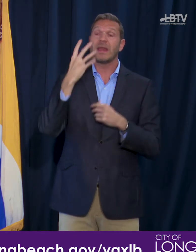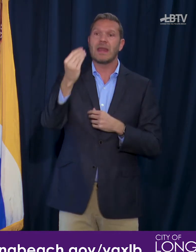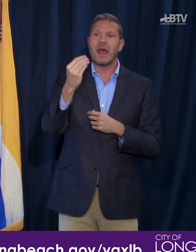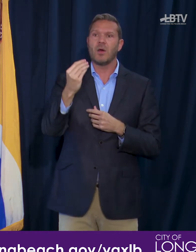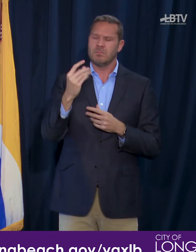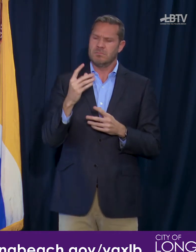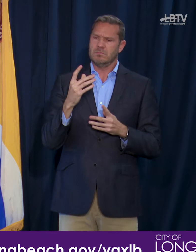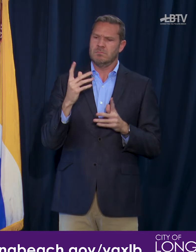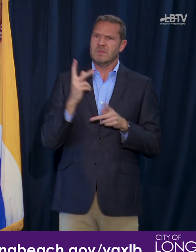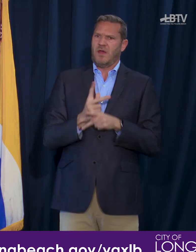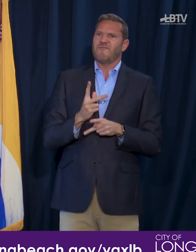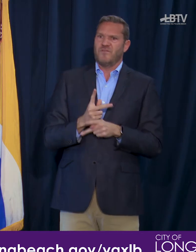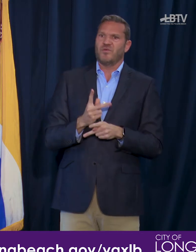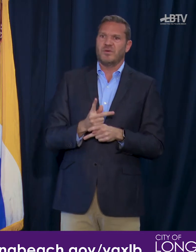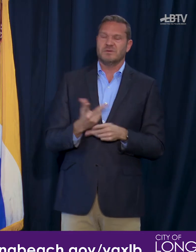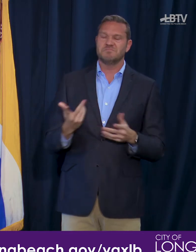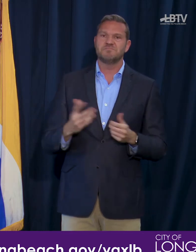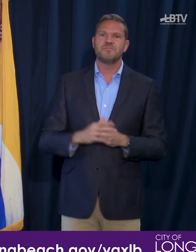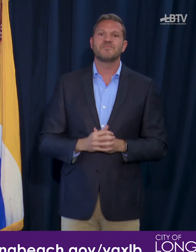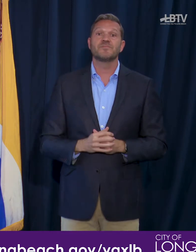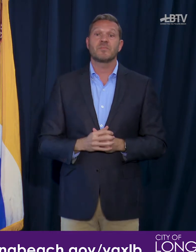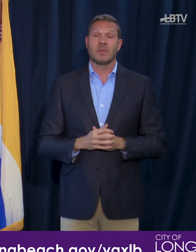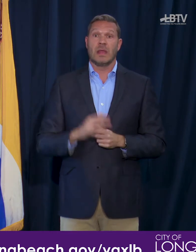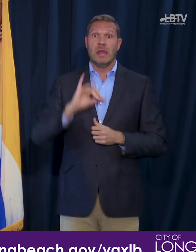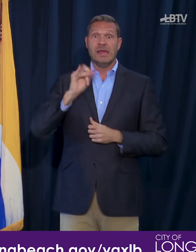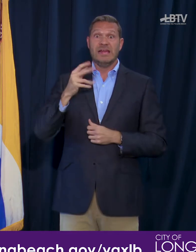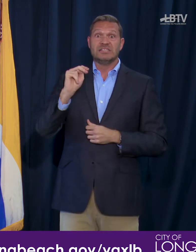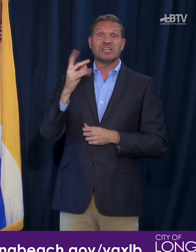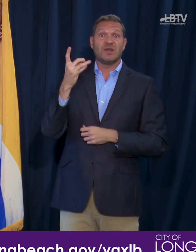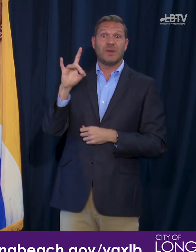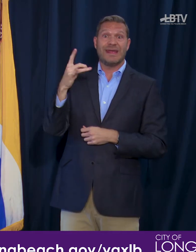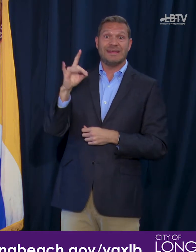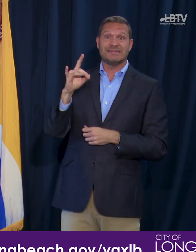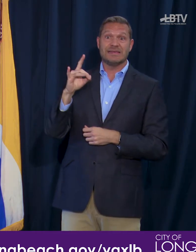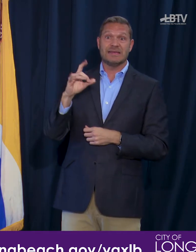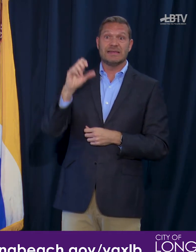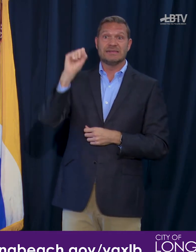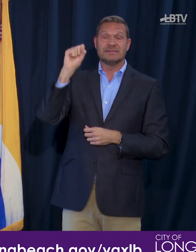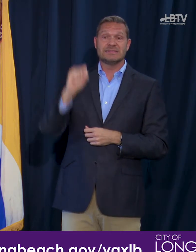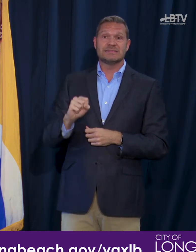Last Monday, on January 18th, the South Coast Air Quality management district actually lifted